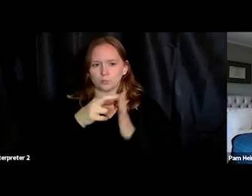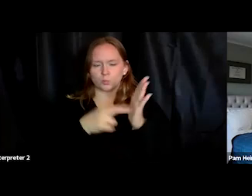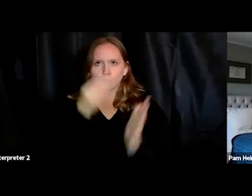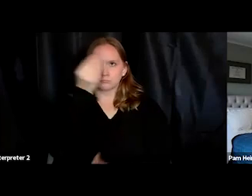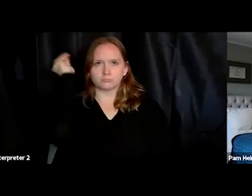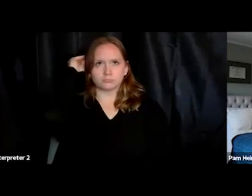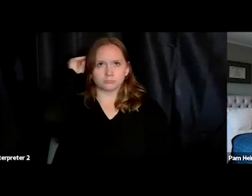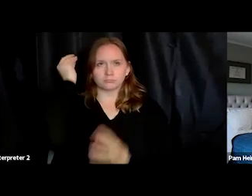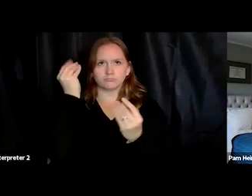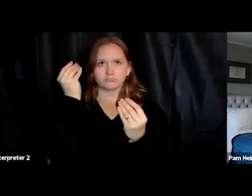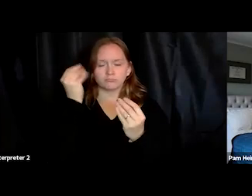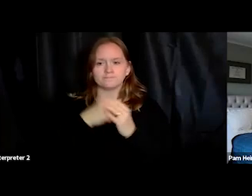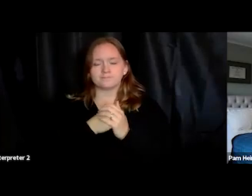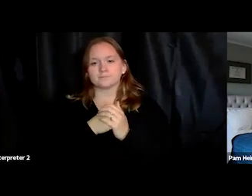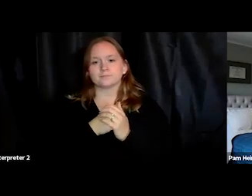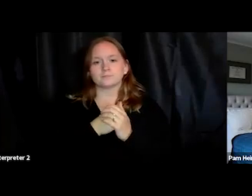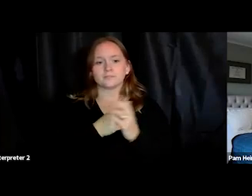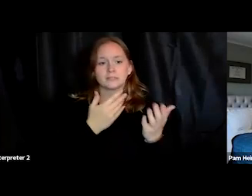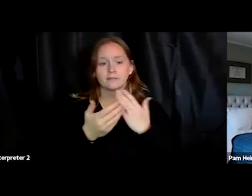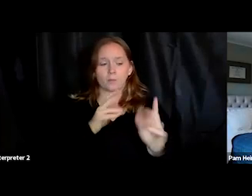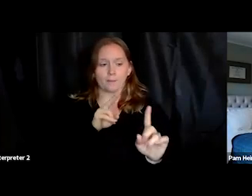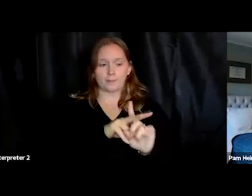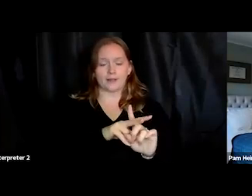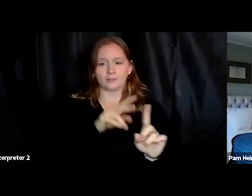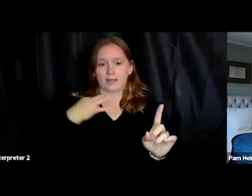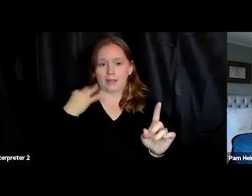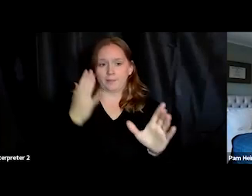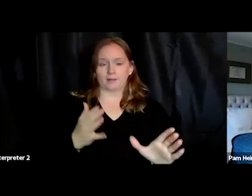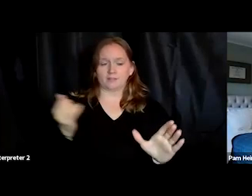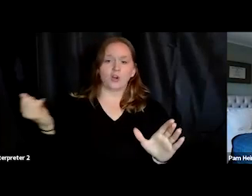it applies to applicants of all ages, it's really most useful for applicants